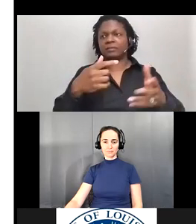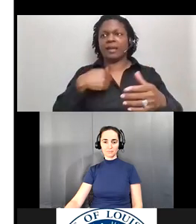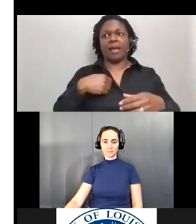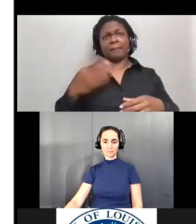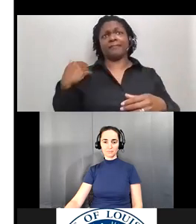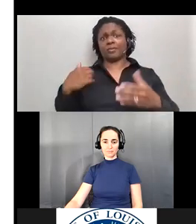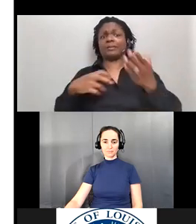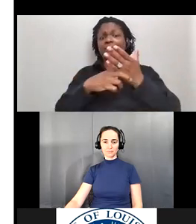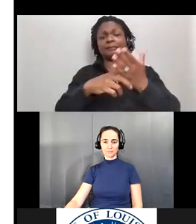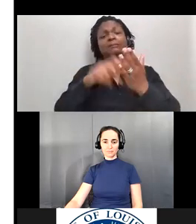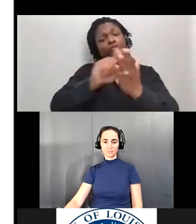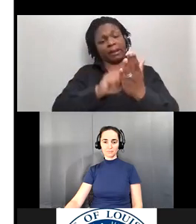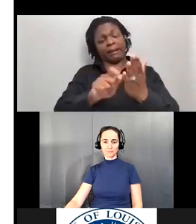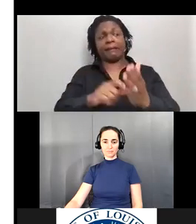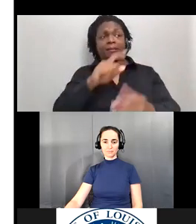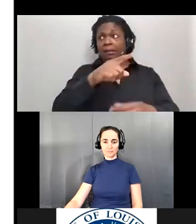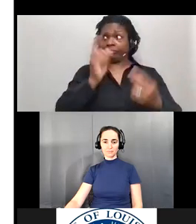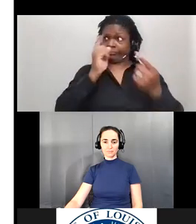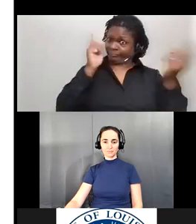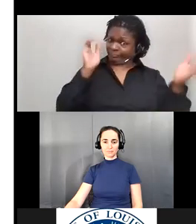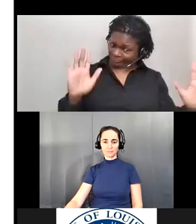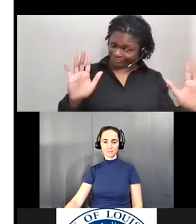didn't agree with. 15:59:58 And if they showed up to court and